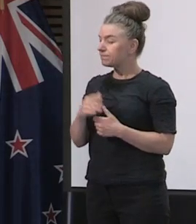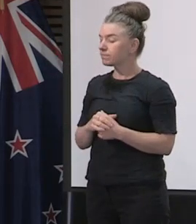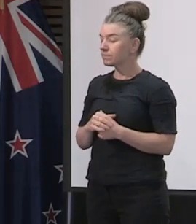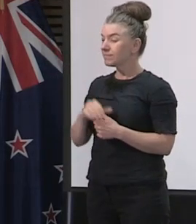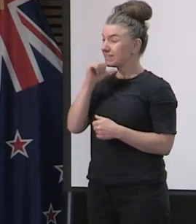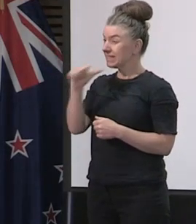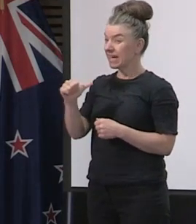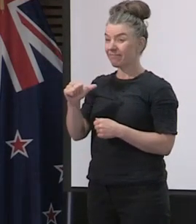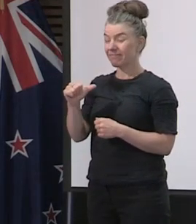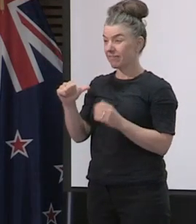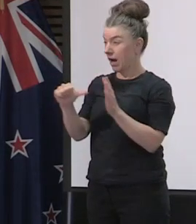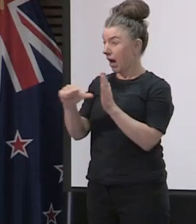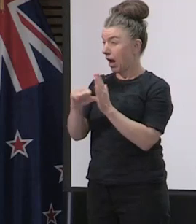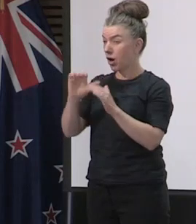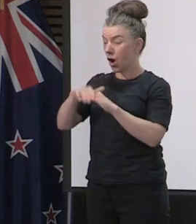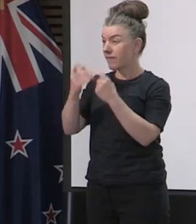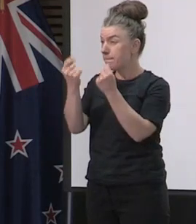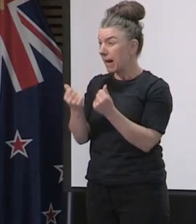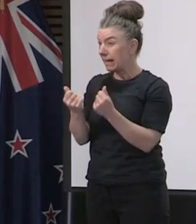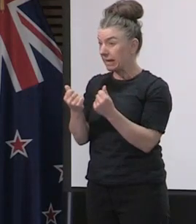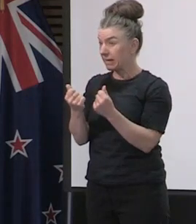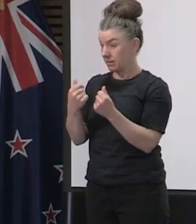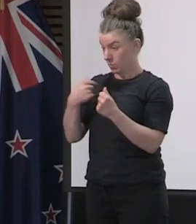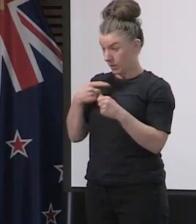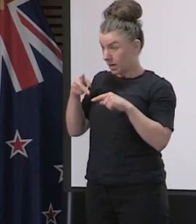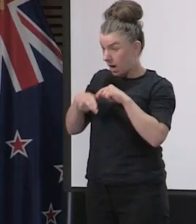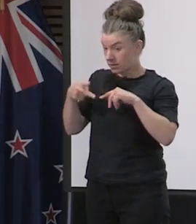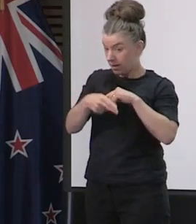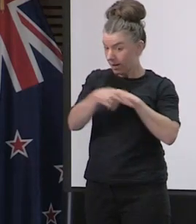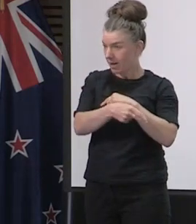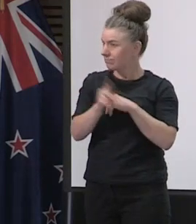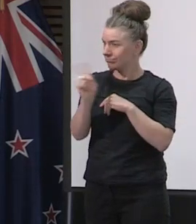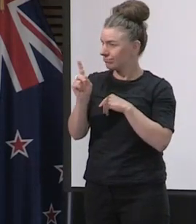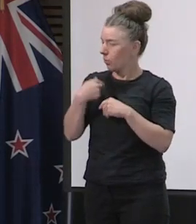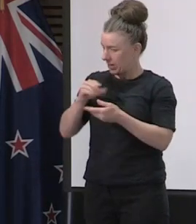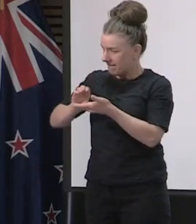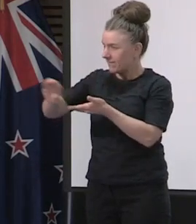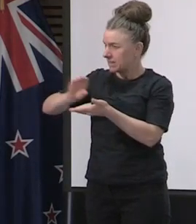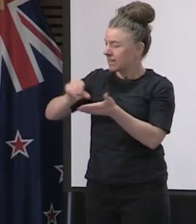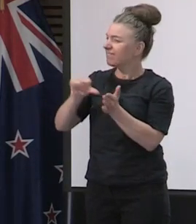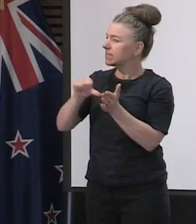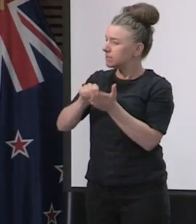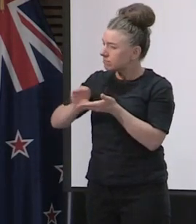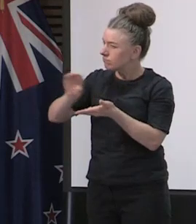work. The first thing you will notice is that we believe when